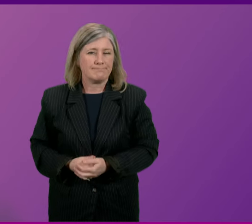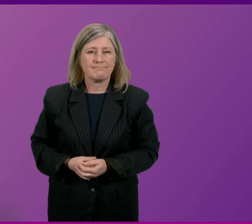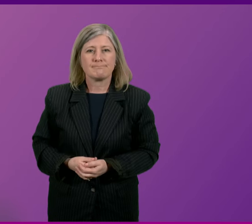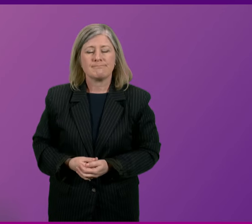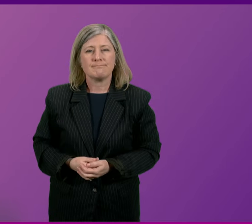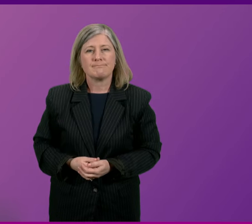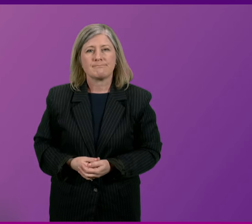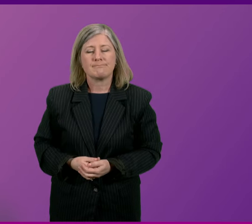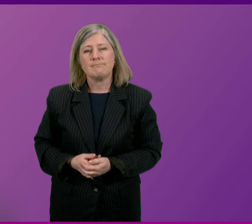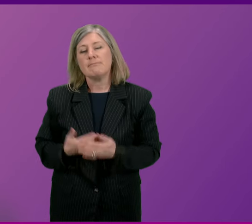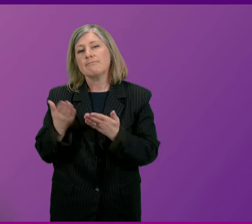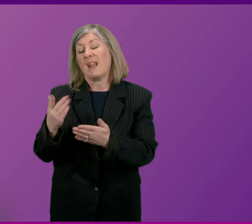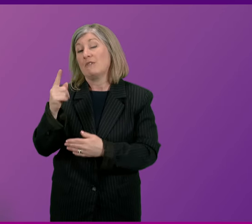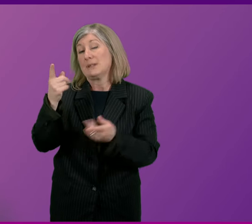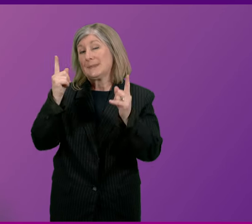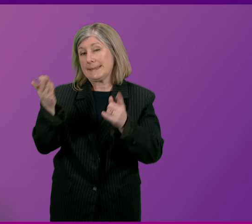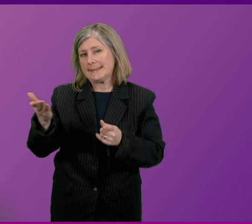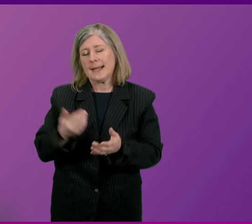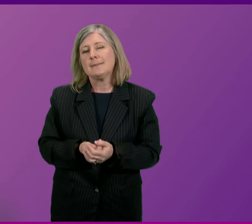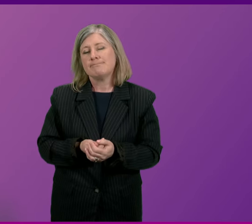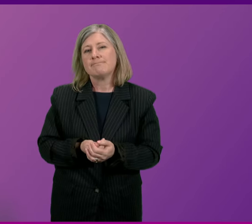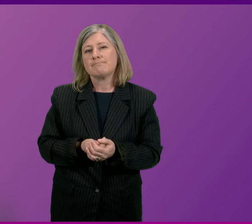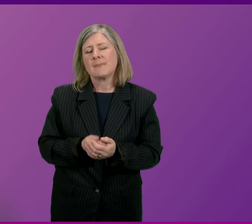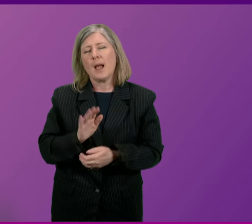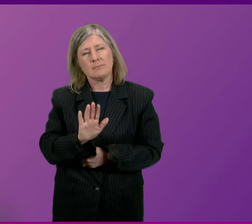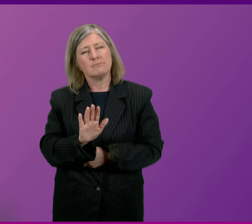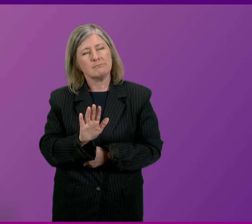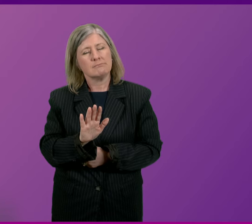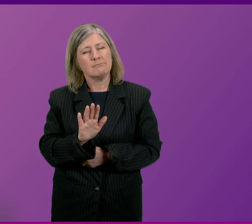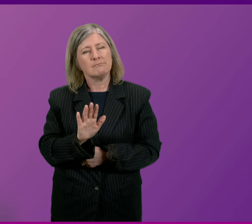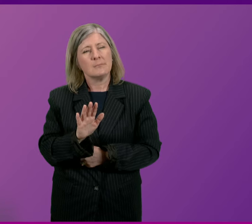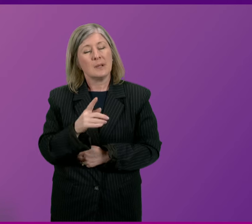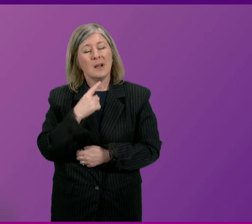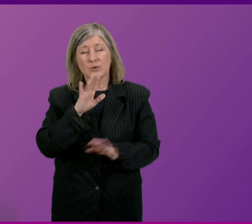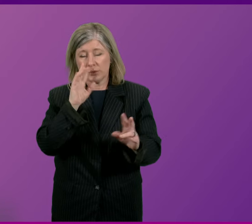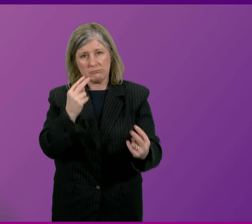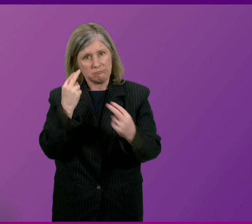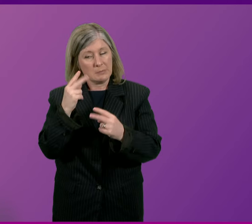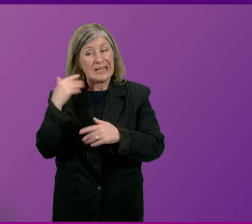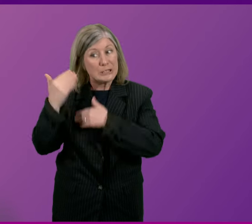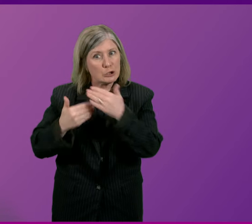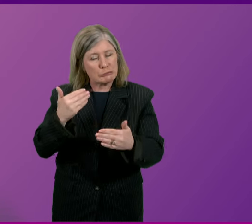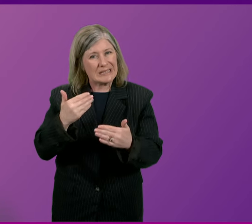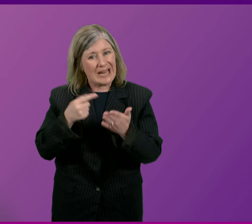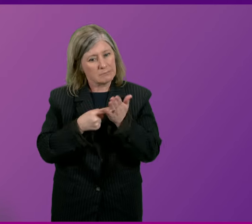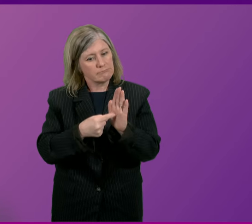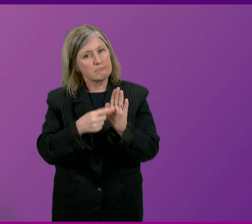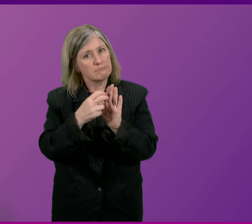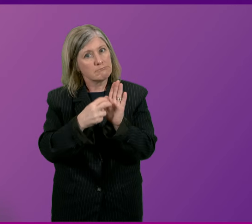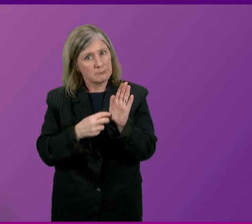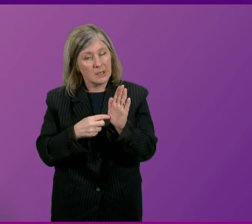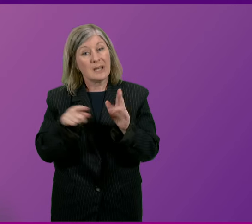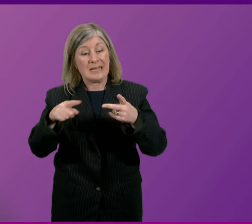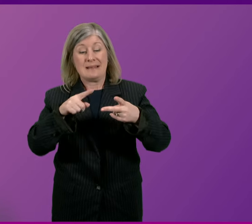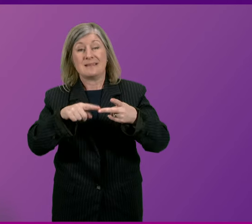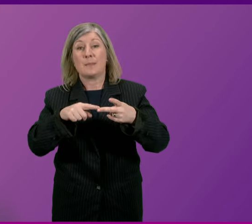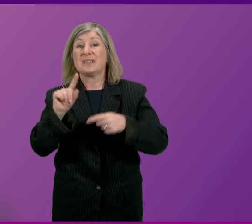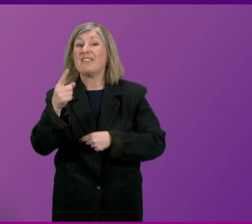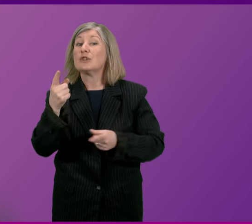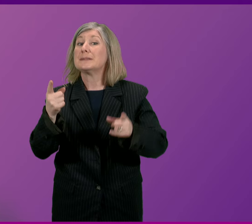It is a matter of history and of record that the Deputy First Minister was responsible for